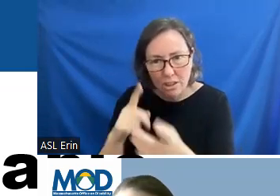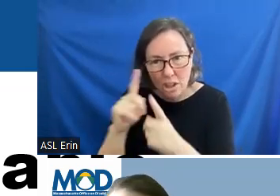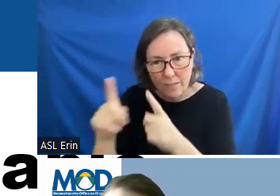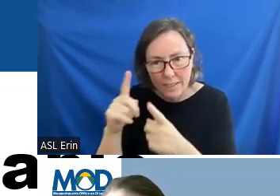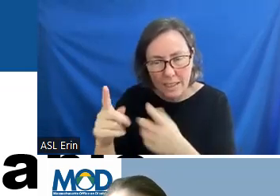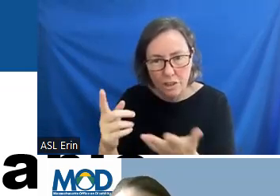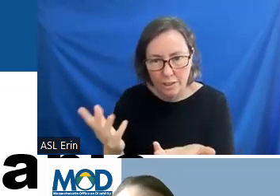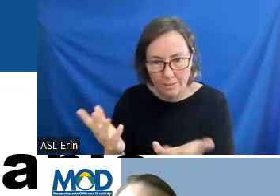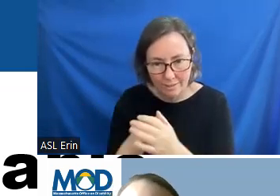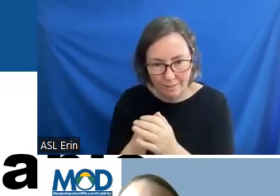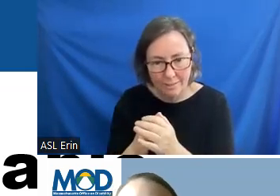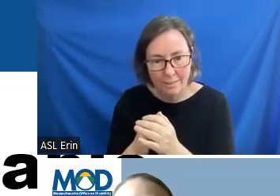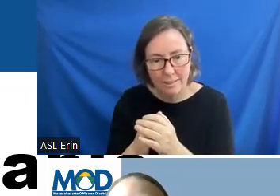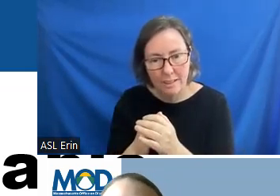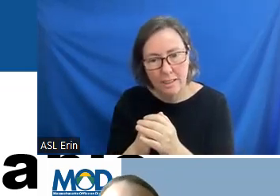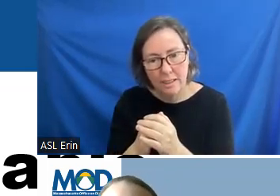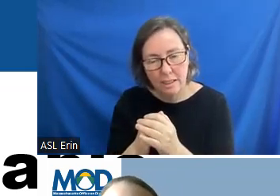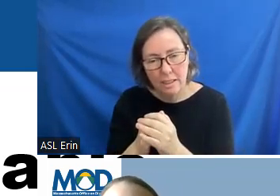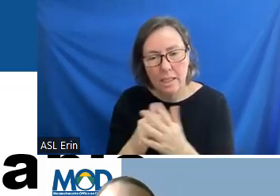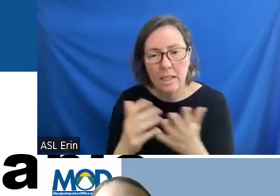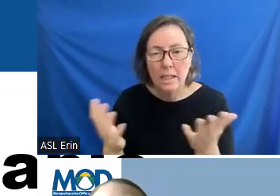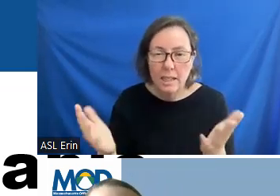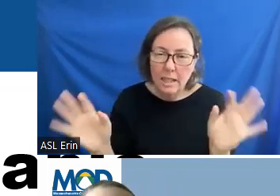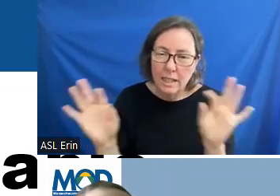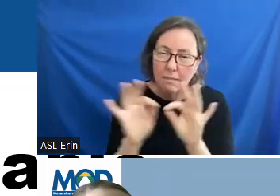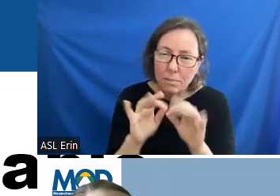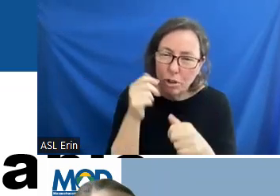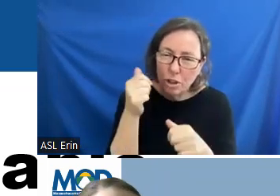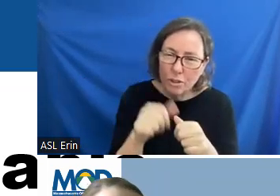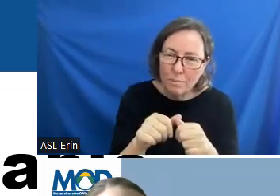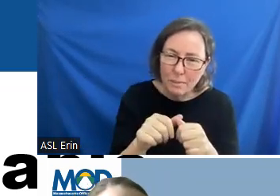with the employee. But I think it's helpful to keep in mind, especially when we're thinking about